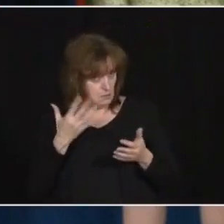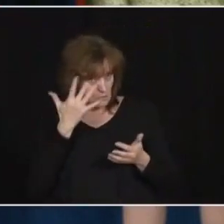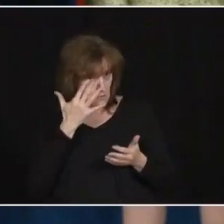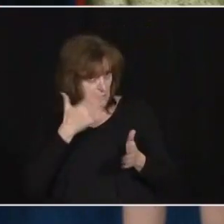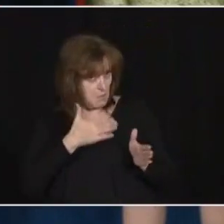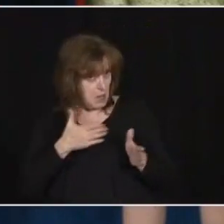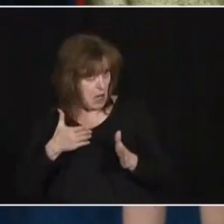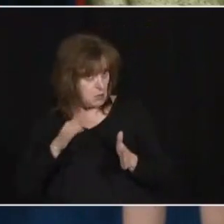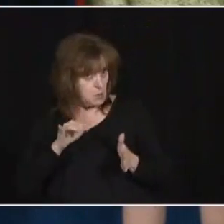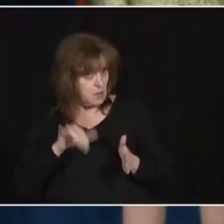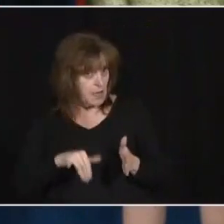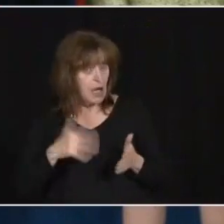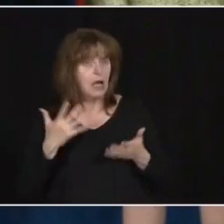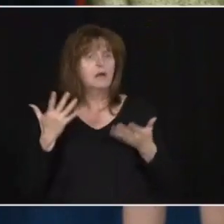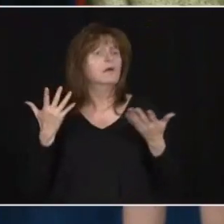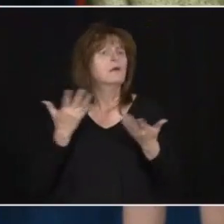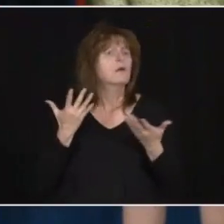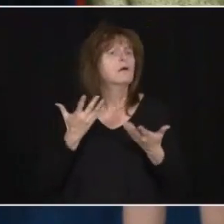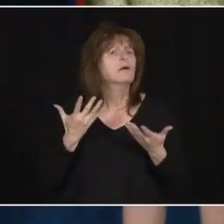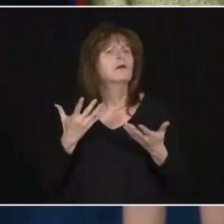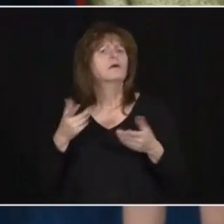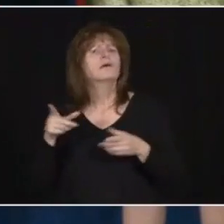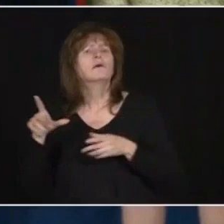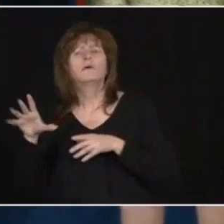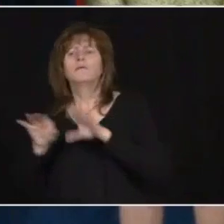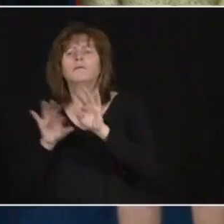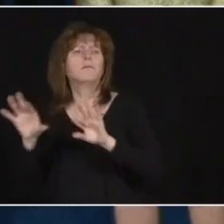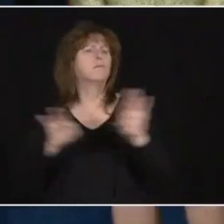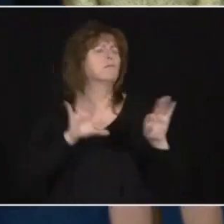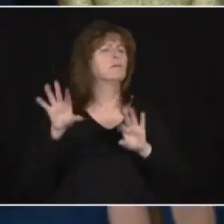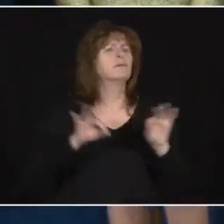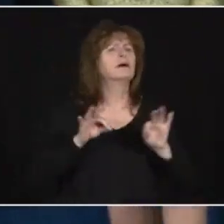is impacting the potential